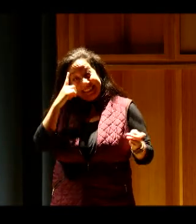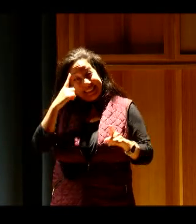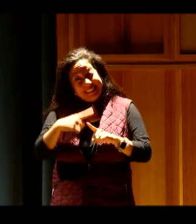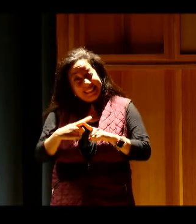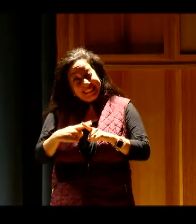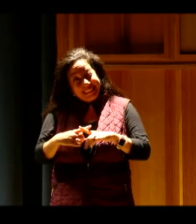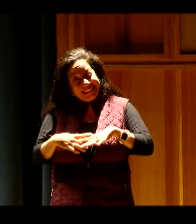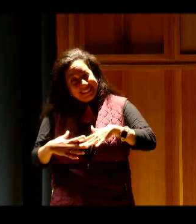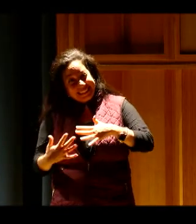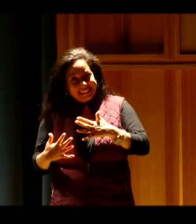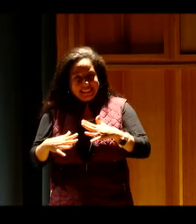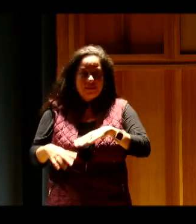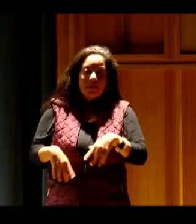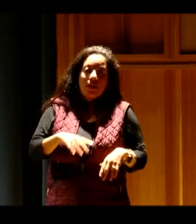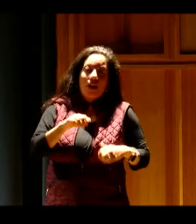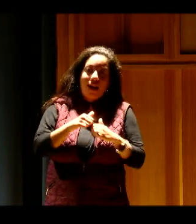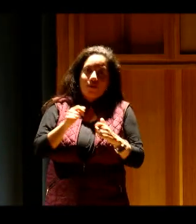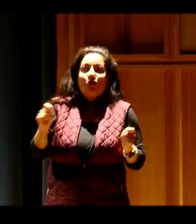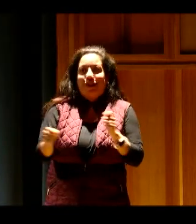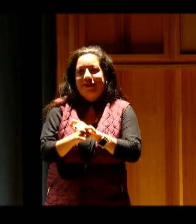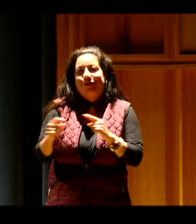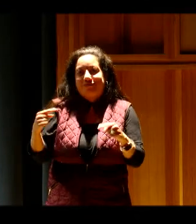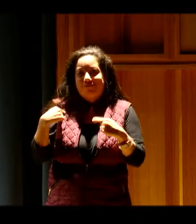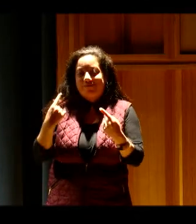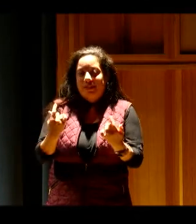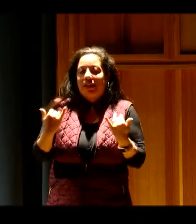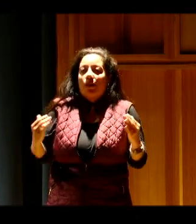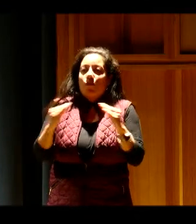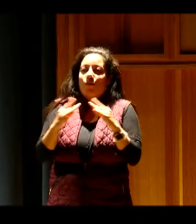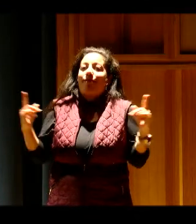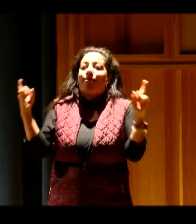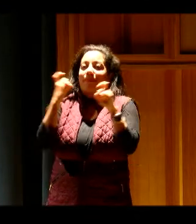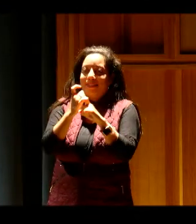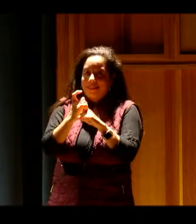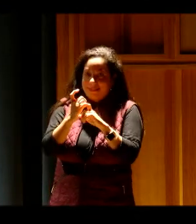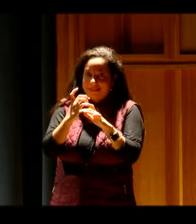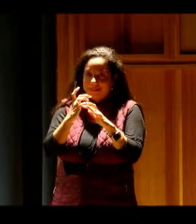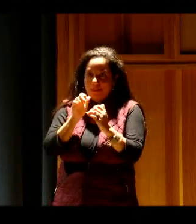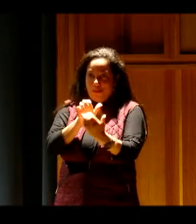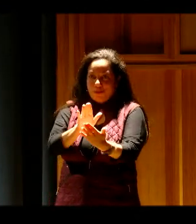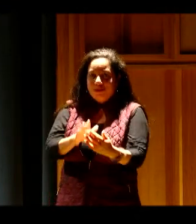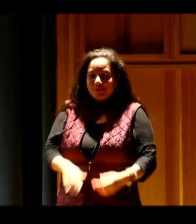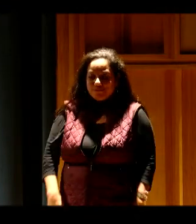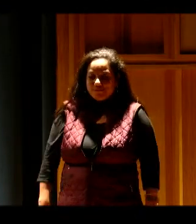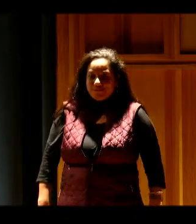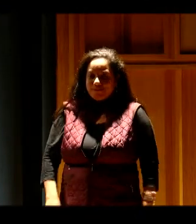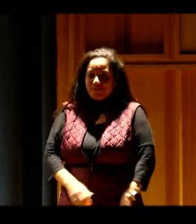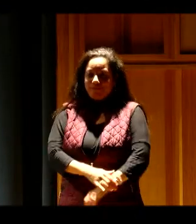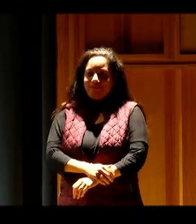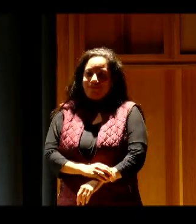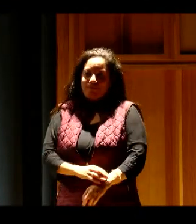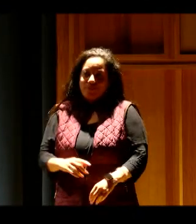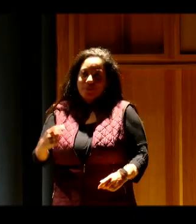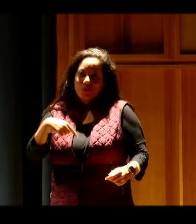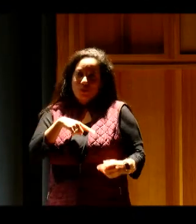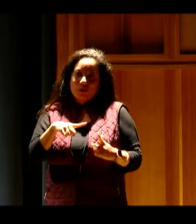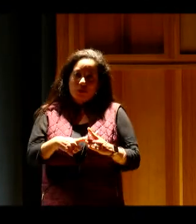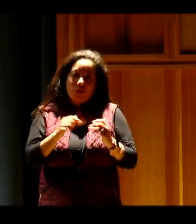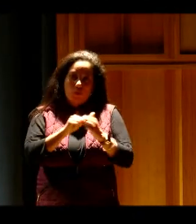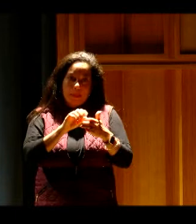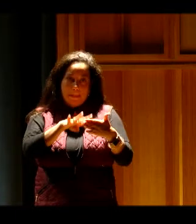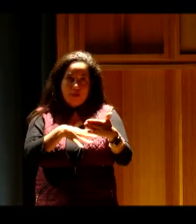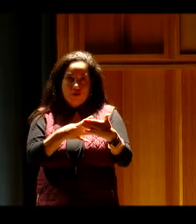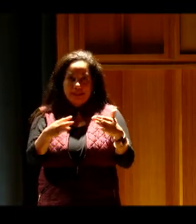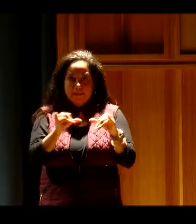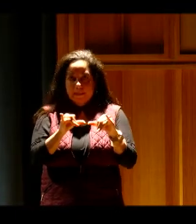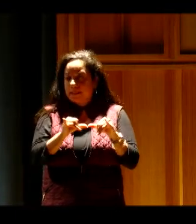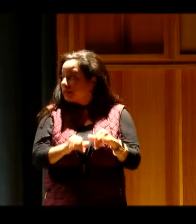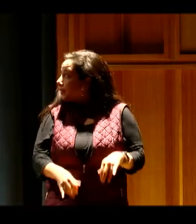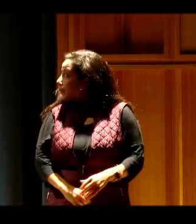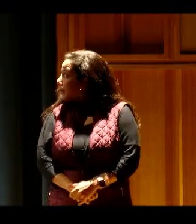And how it's changed into a much more complex approach. So we started with metrics.